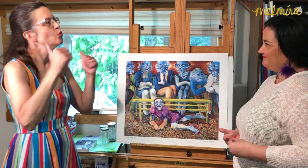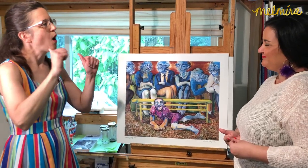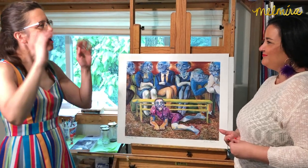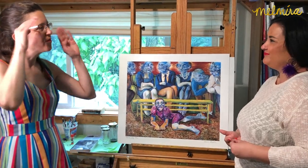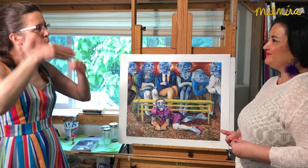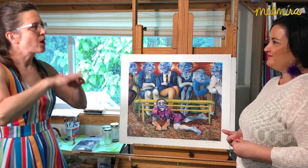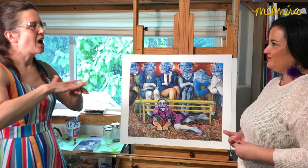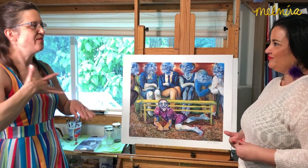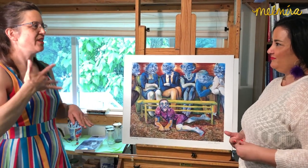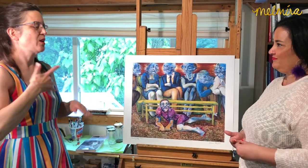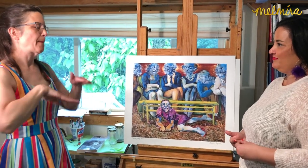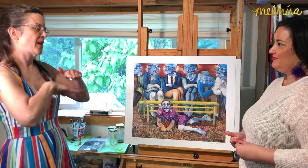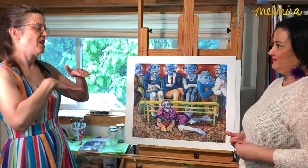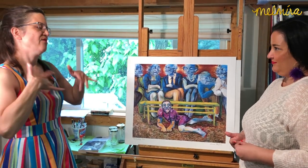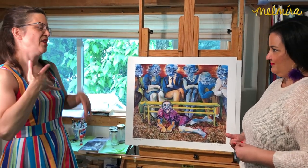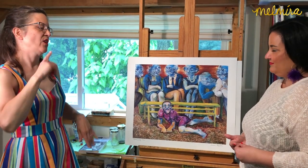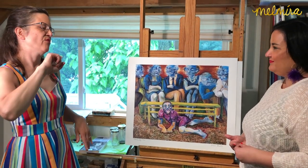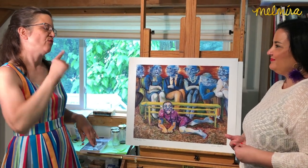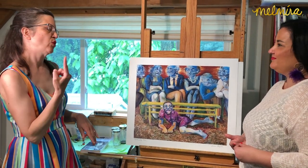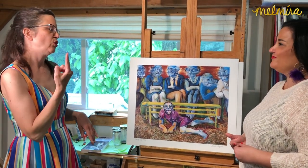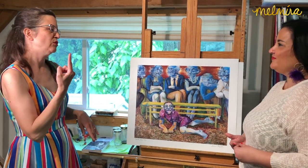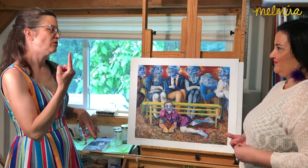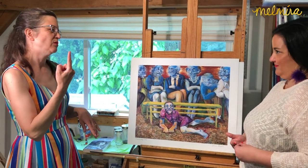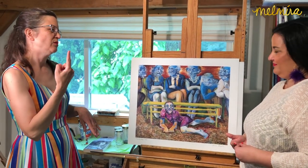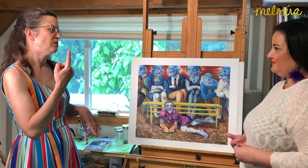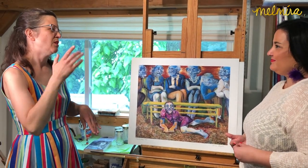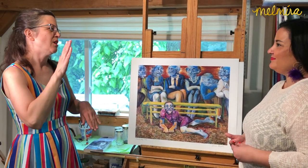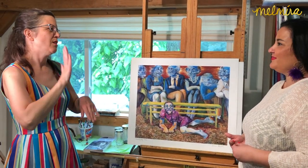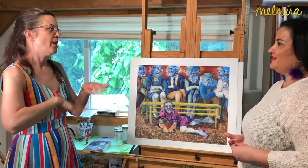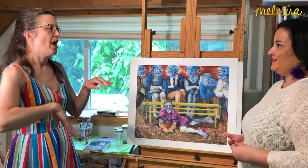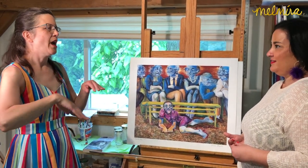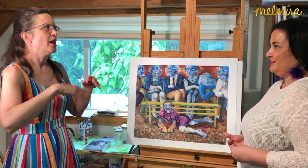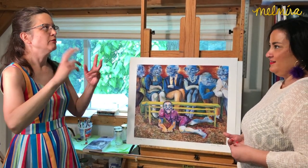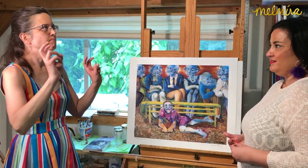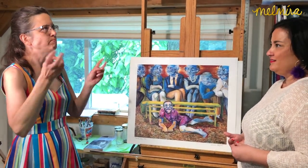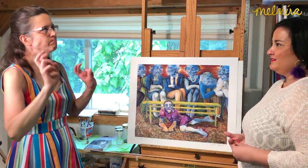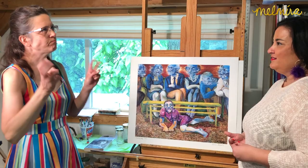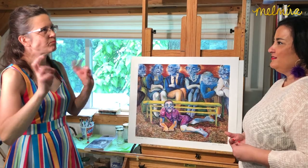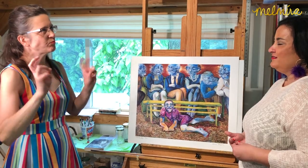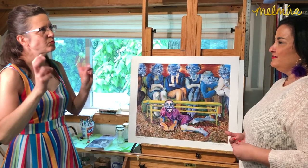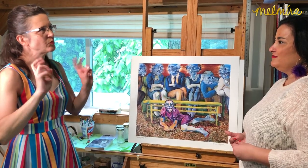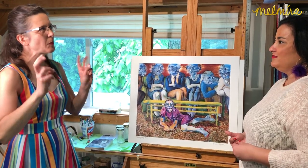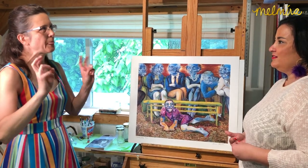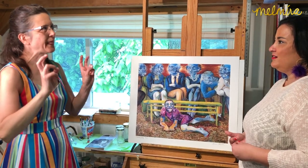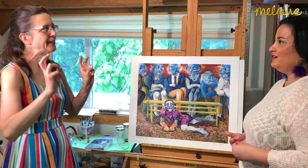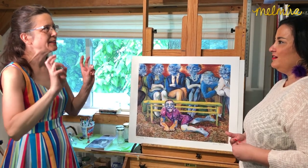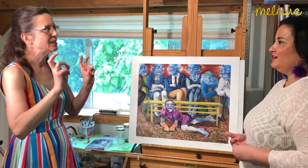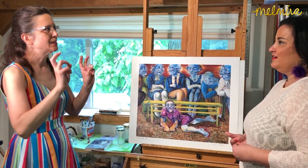I basically try to focus on my feelings first, rather than...